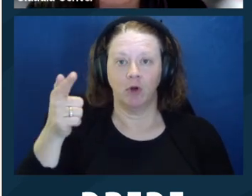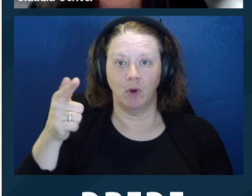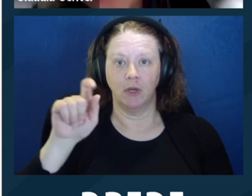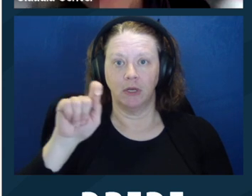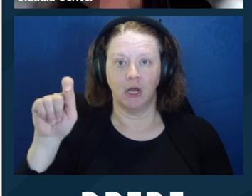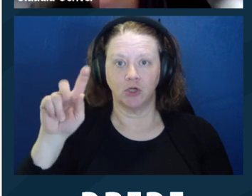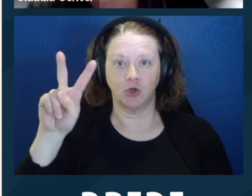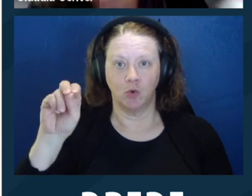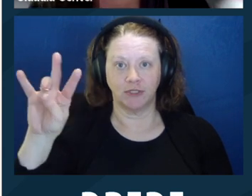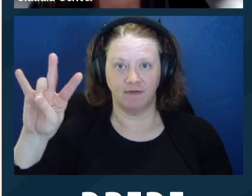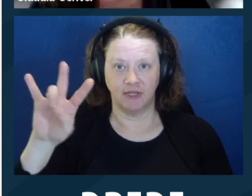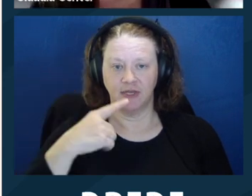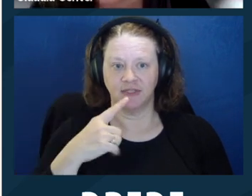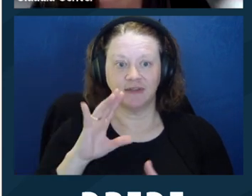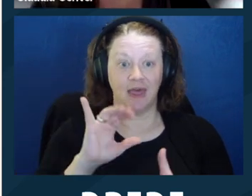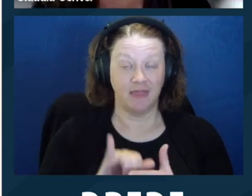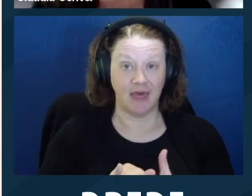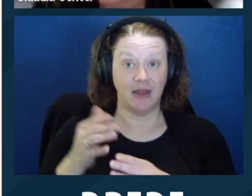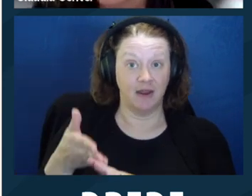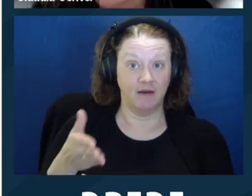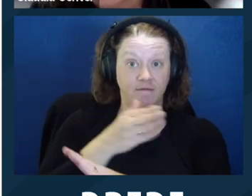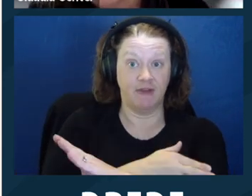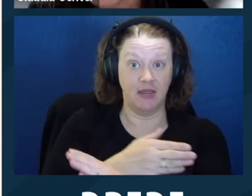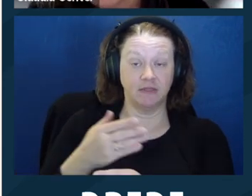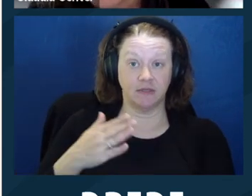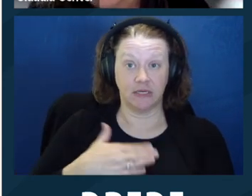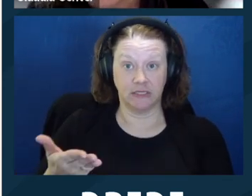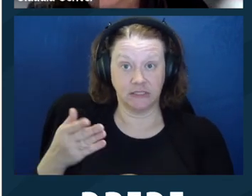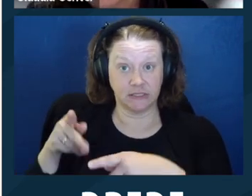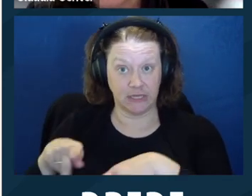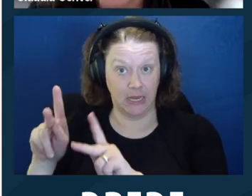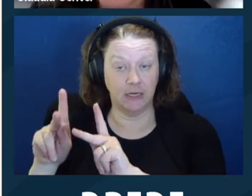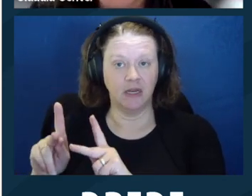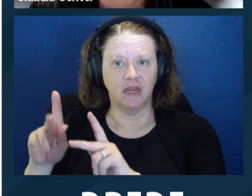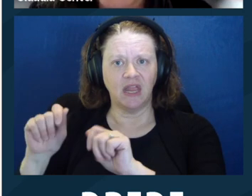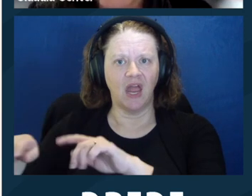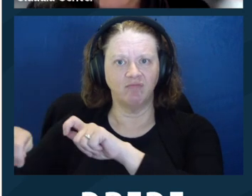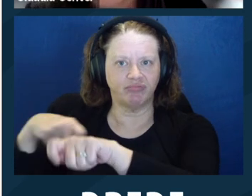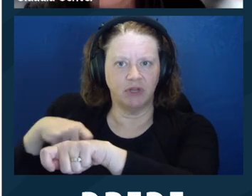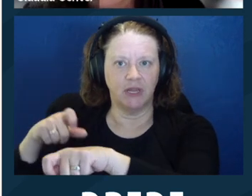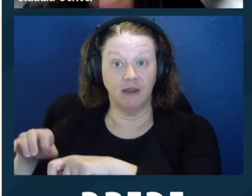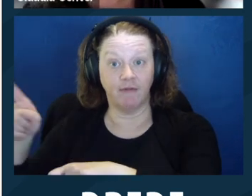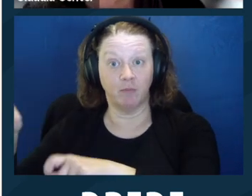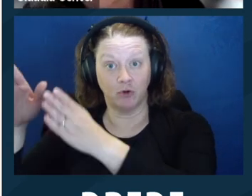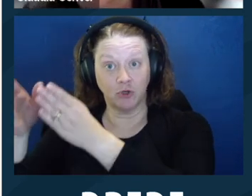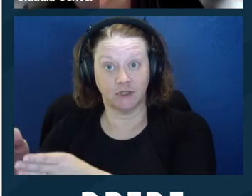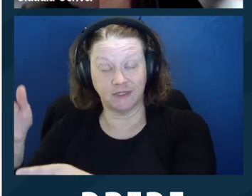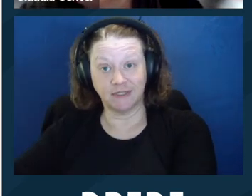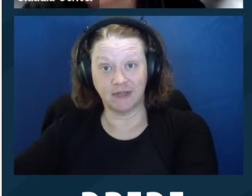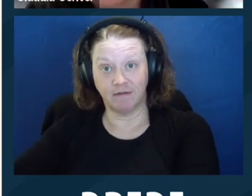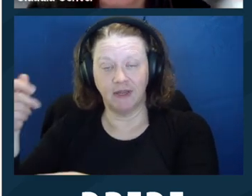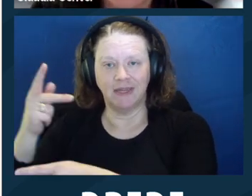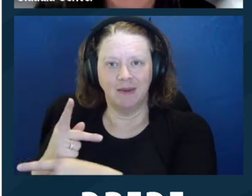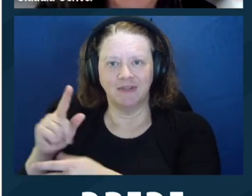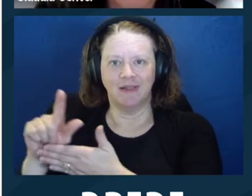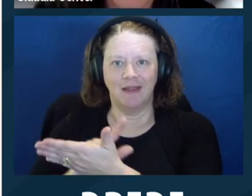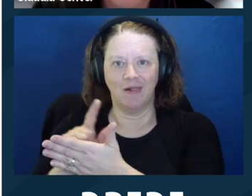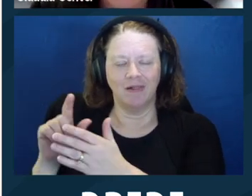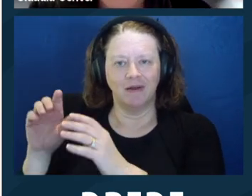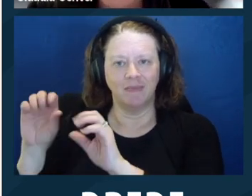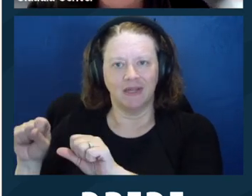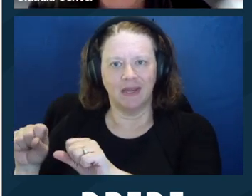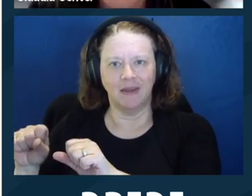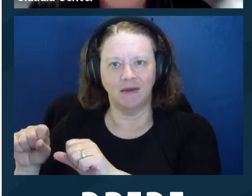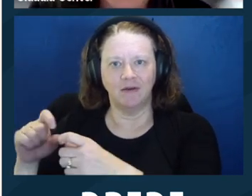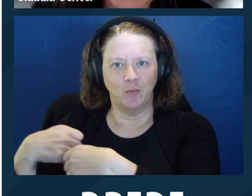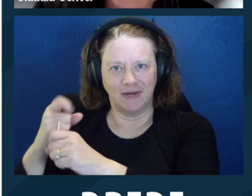capacity to revoke. So you can see that's a little bit of a puzzle, because if the client